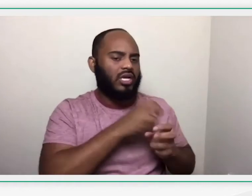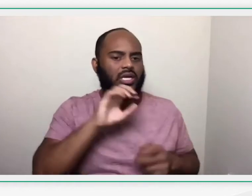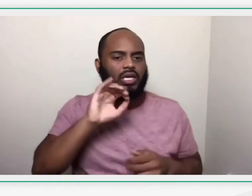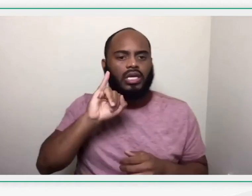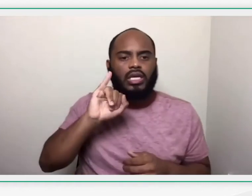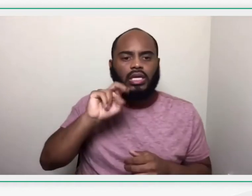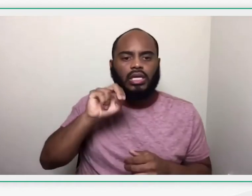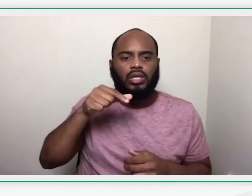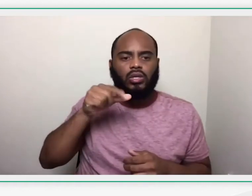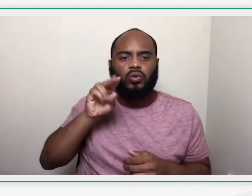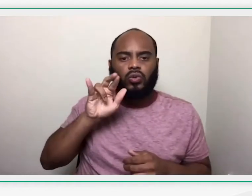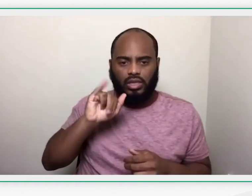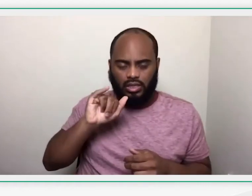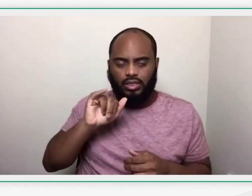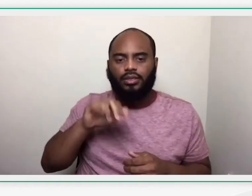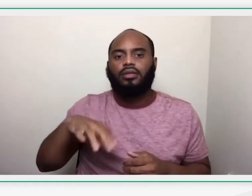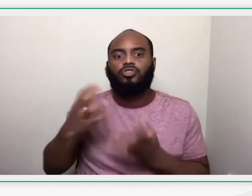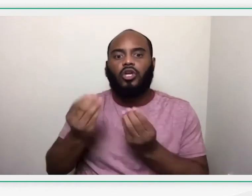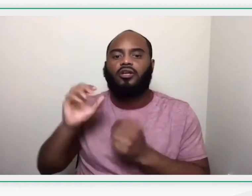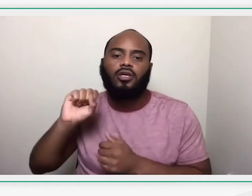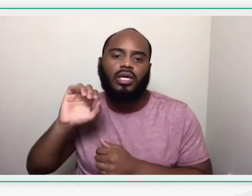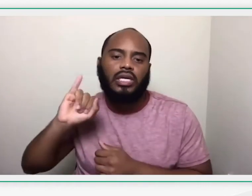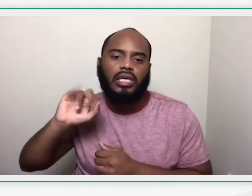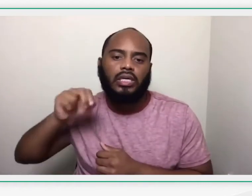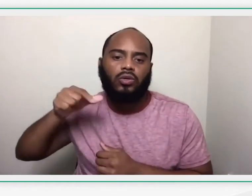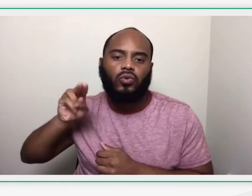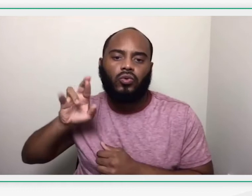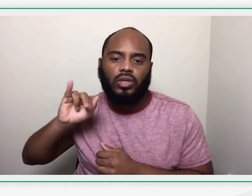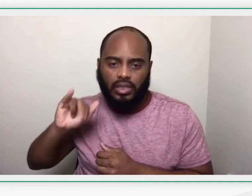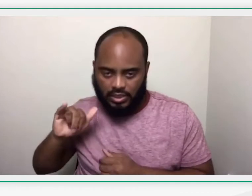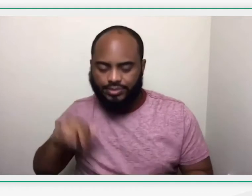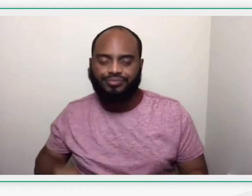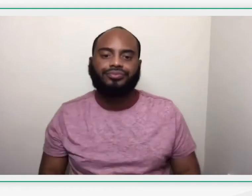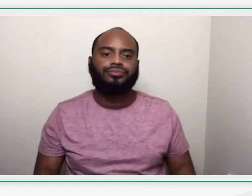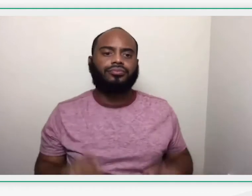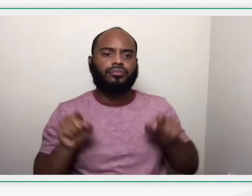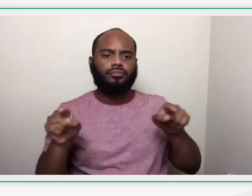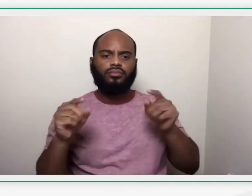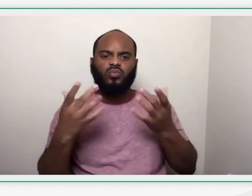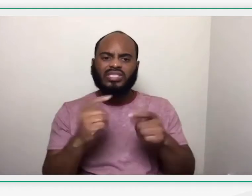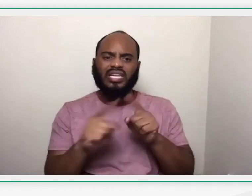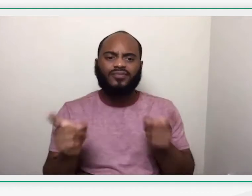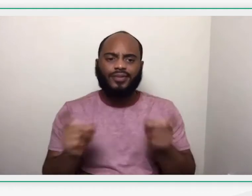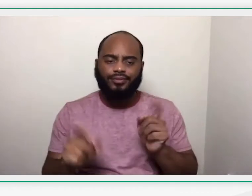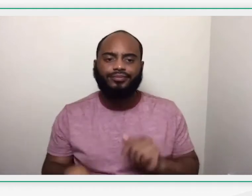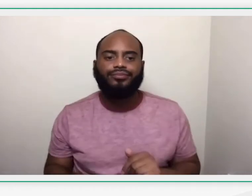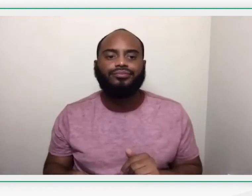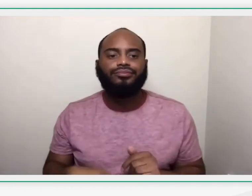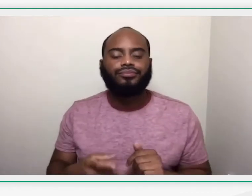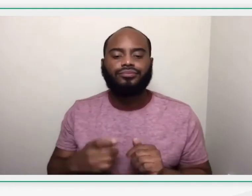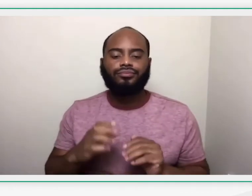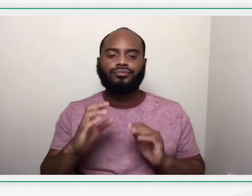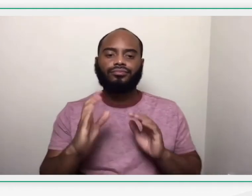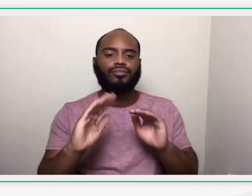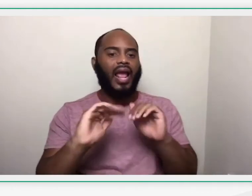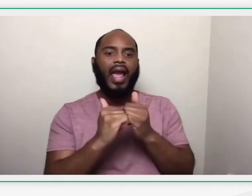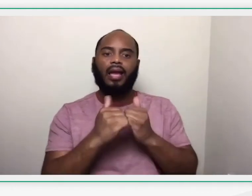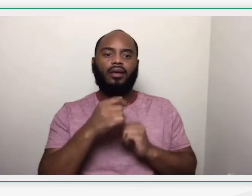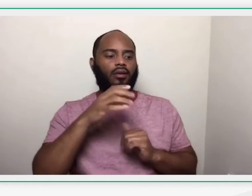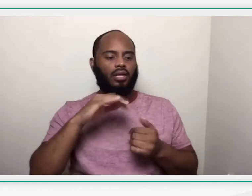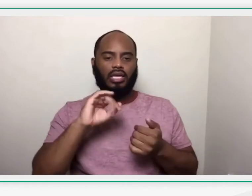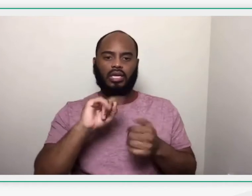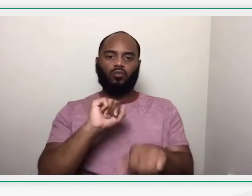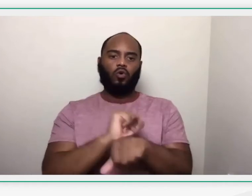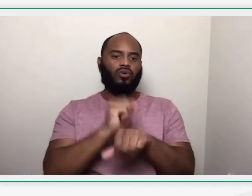You may have experienced this already. And you may have noticed there are 2 types of credit checks. One is called a hard inquiry and another's a soft inquiry.